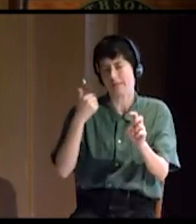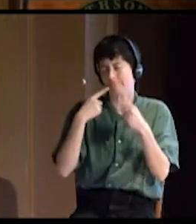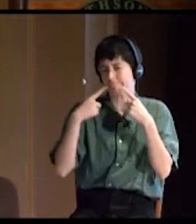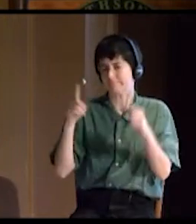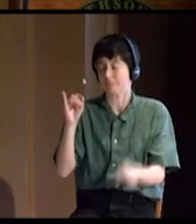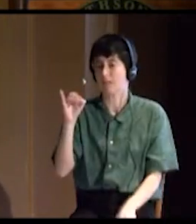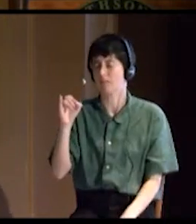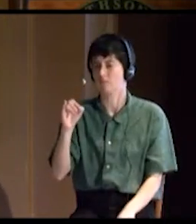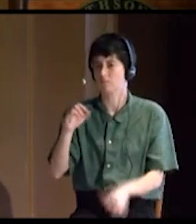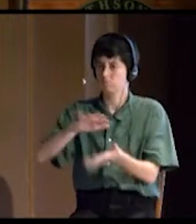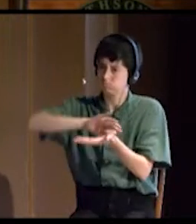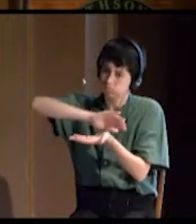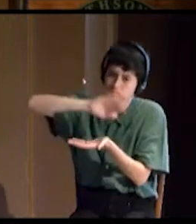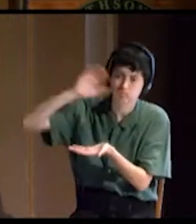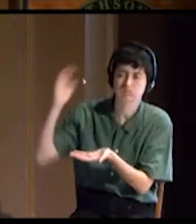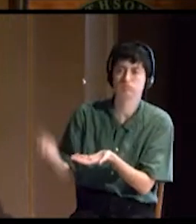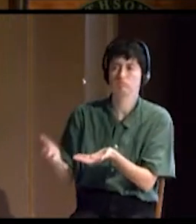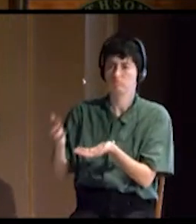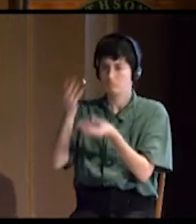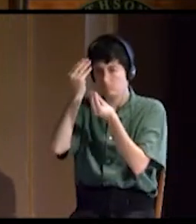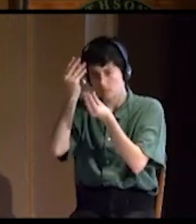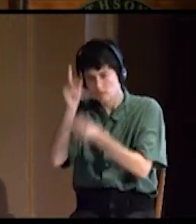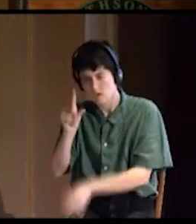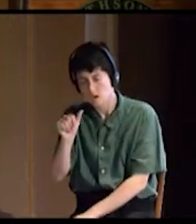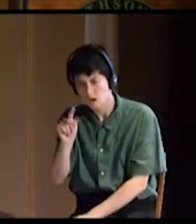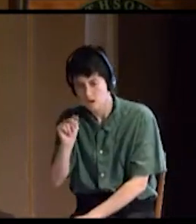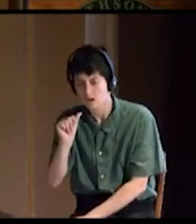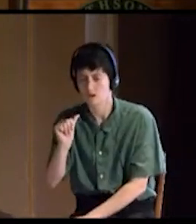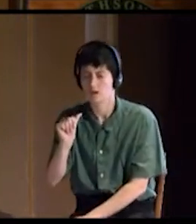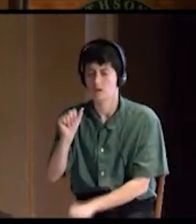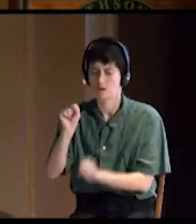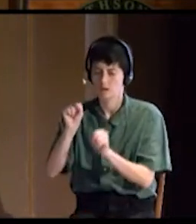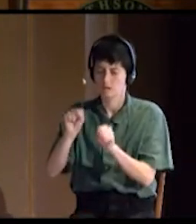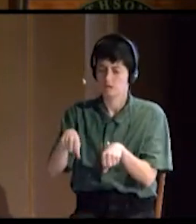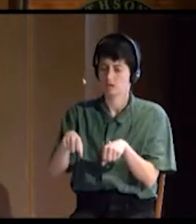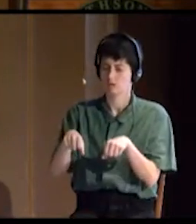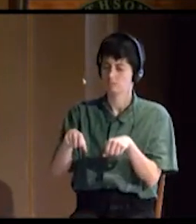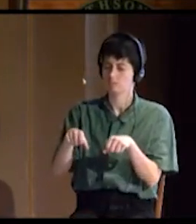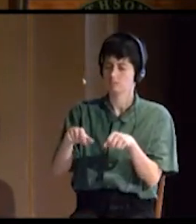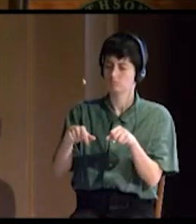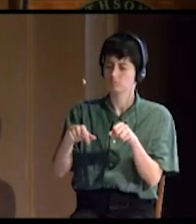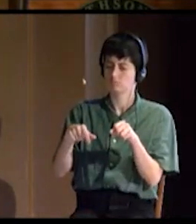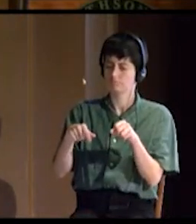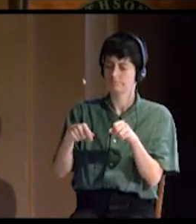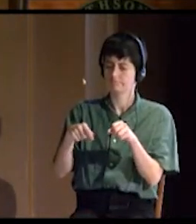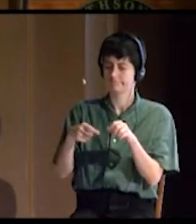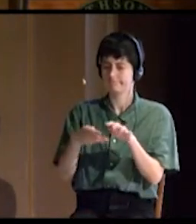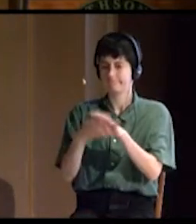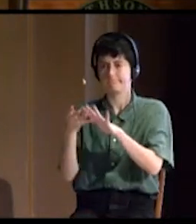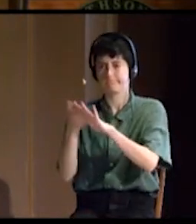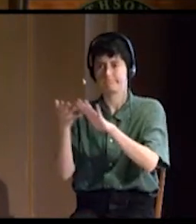of parameters in parallel. When machine learning models are applied to herbarium sheets, we have ample data from the cherry genus,